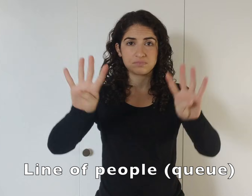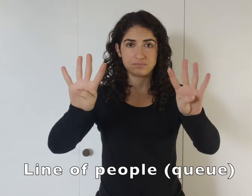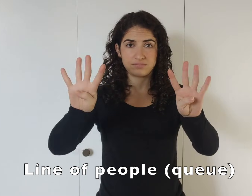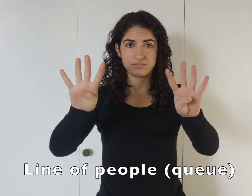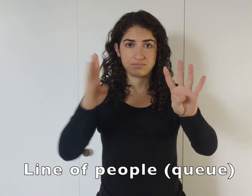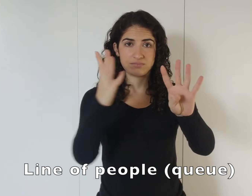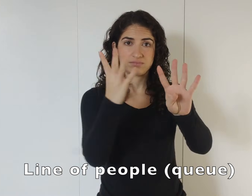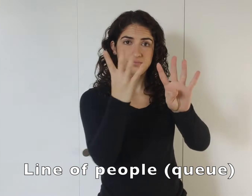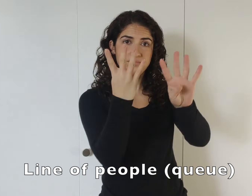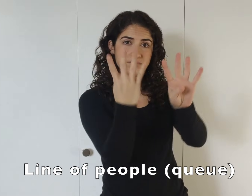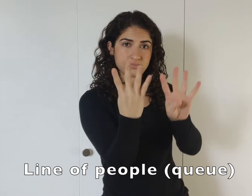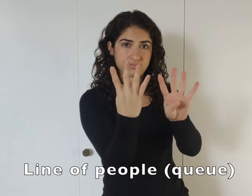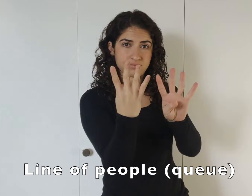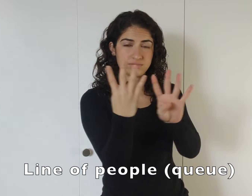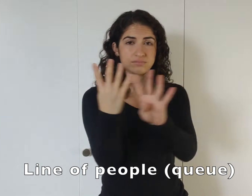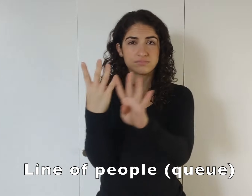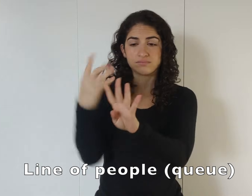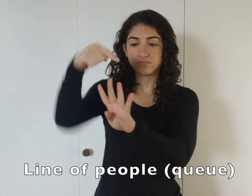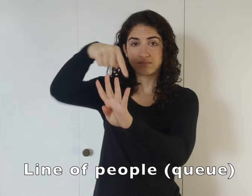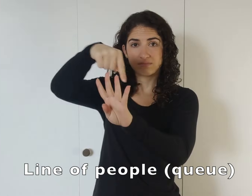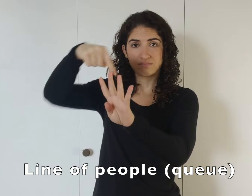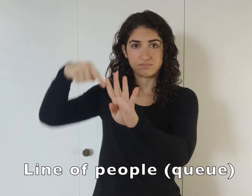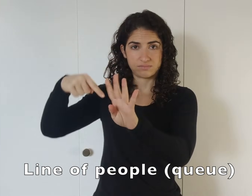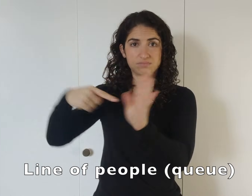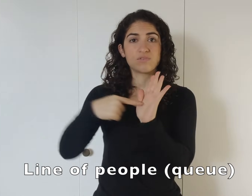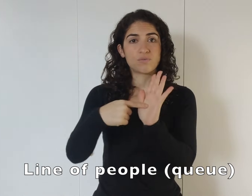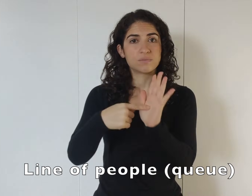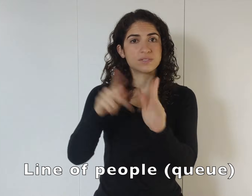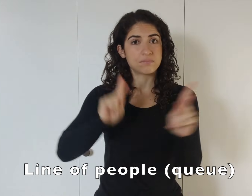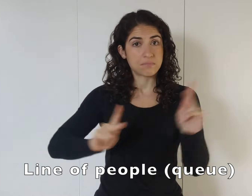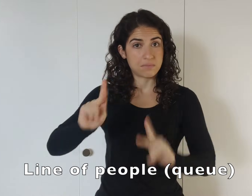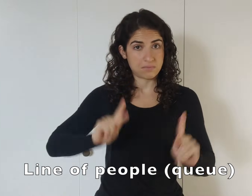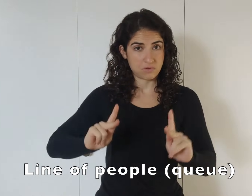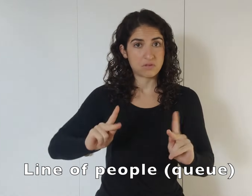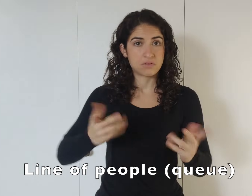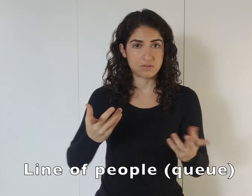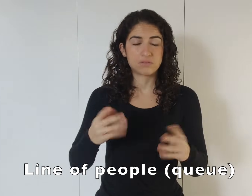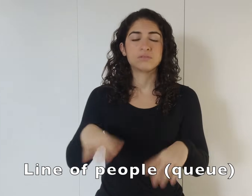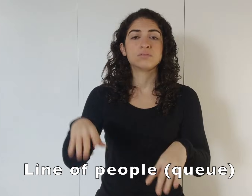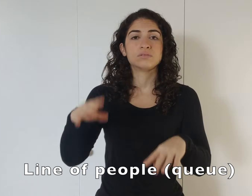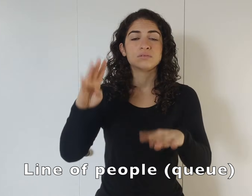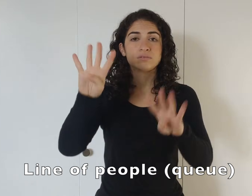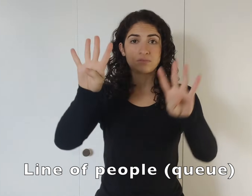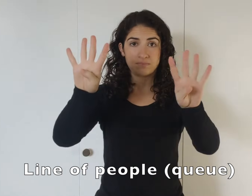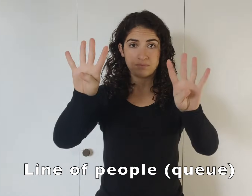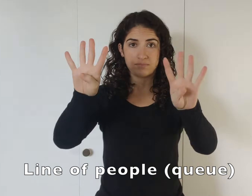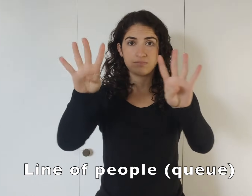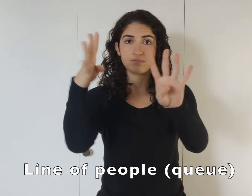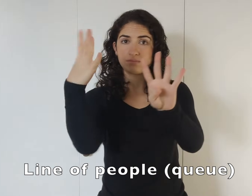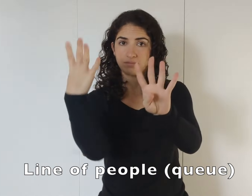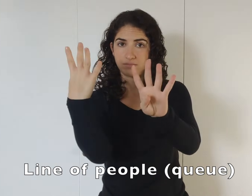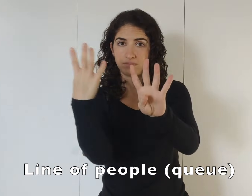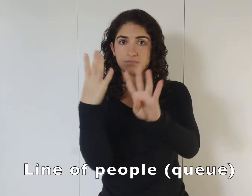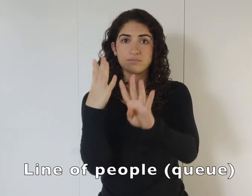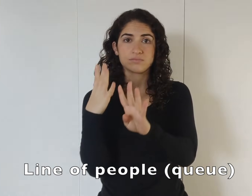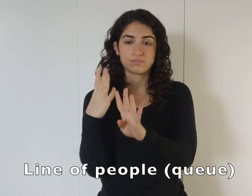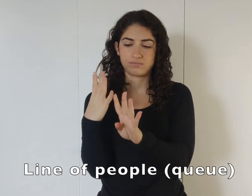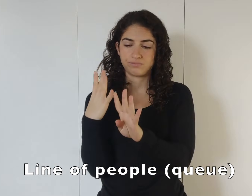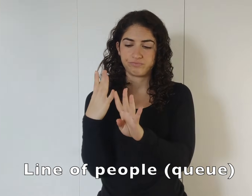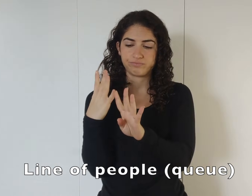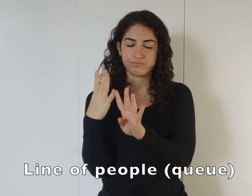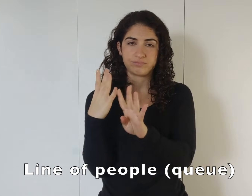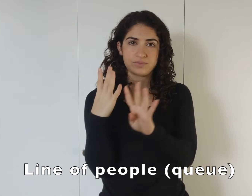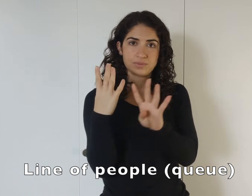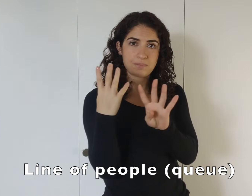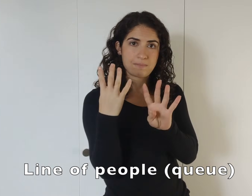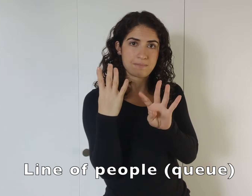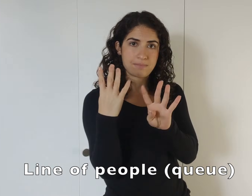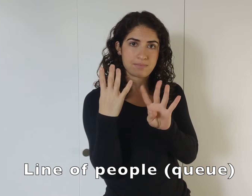The "4" handshape, these represent people in a line.